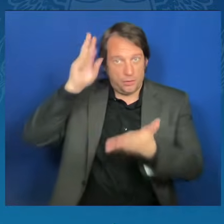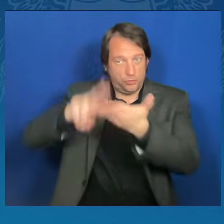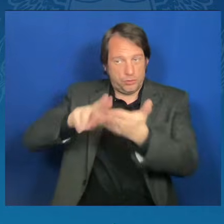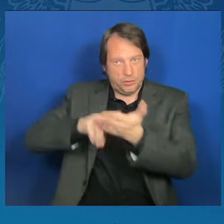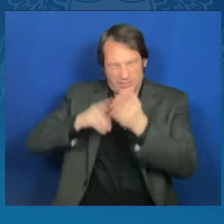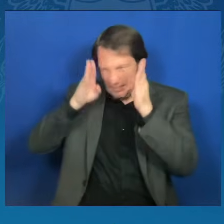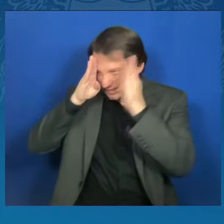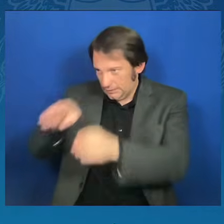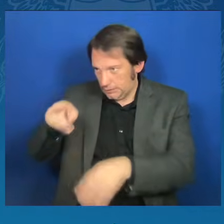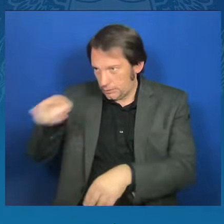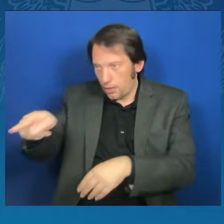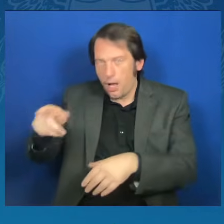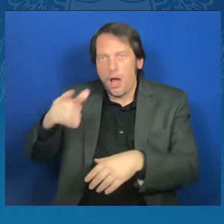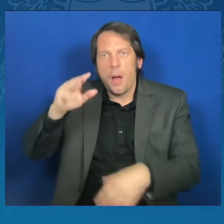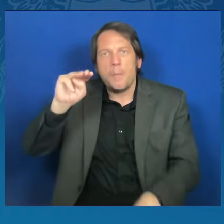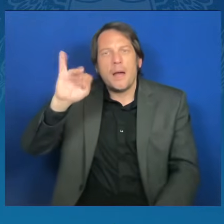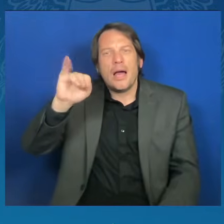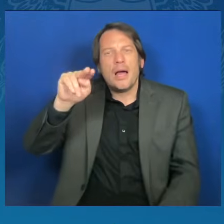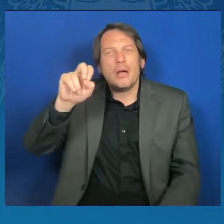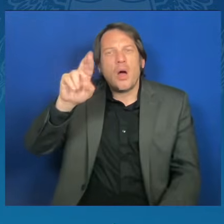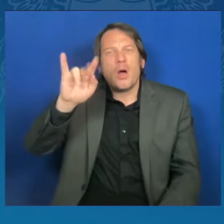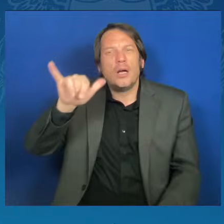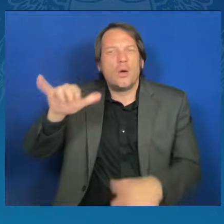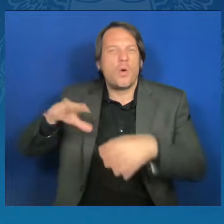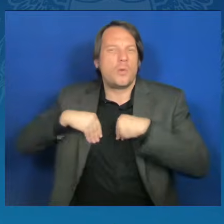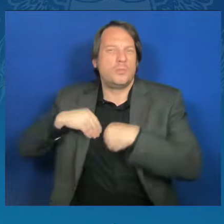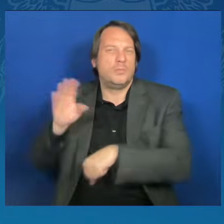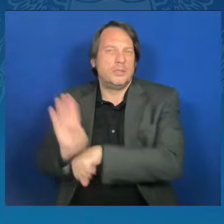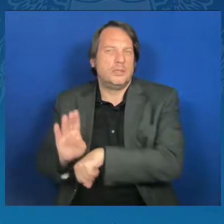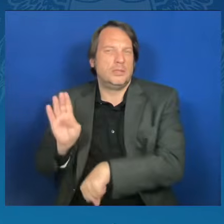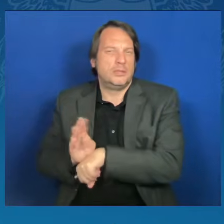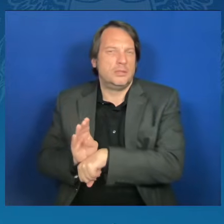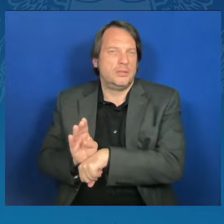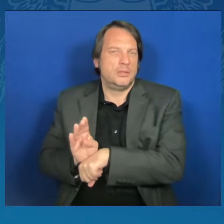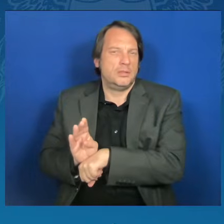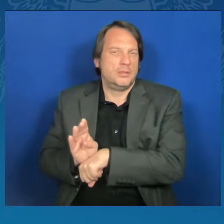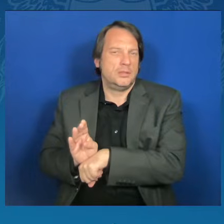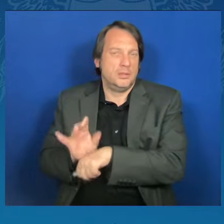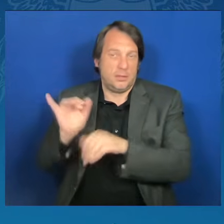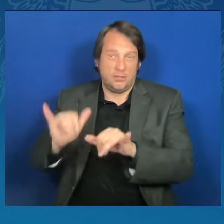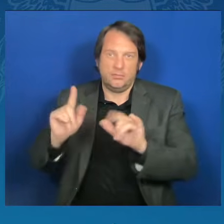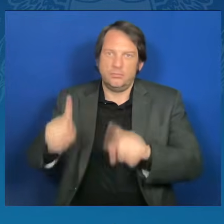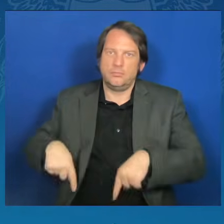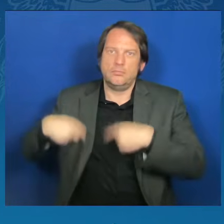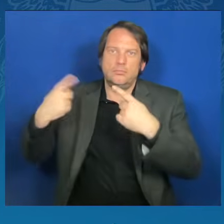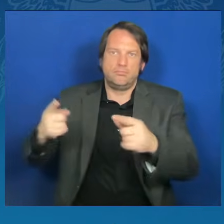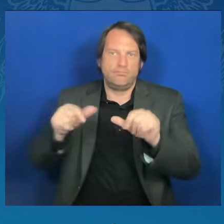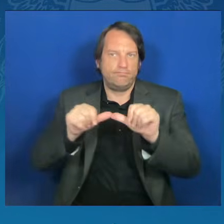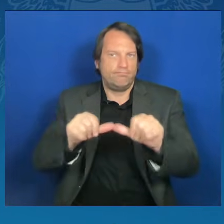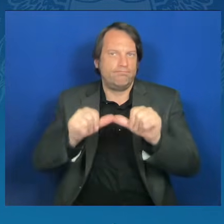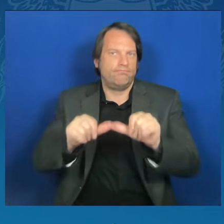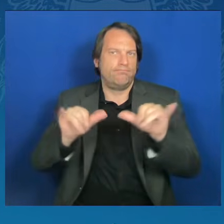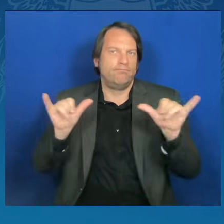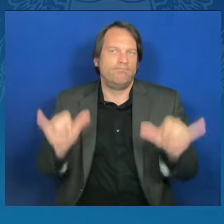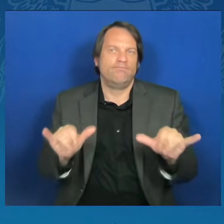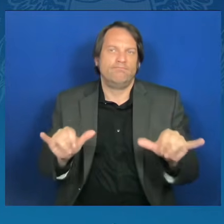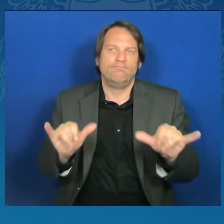with everything that is about the work that we are announcing today, in that we understand that,